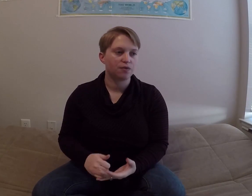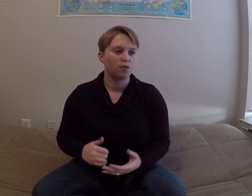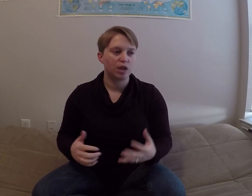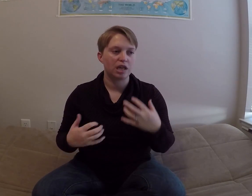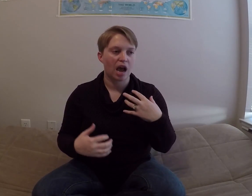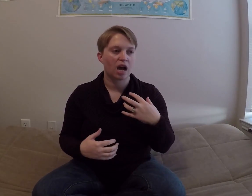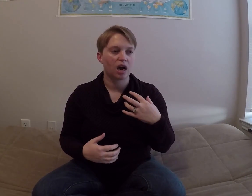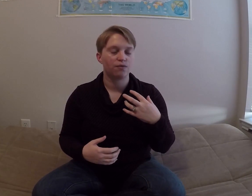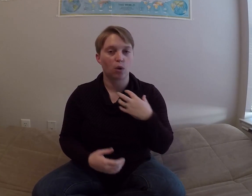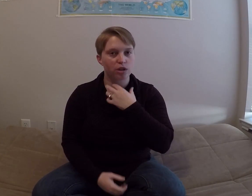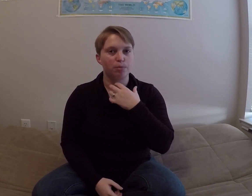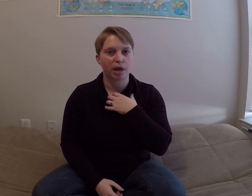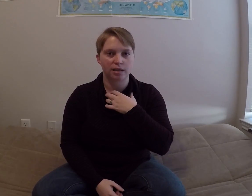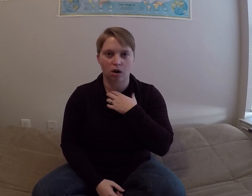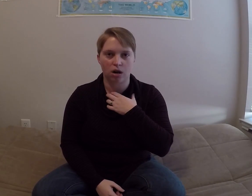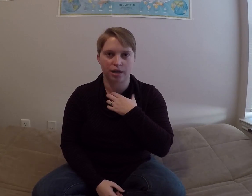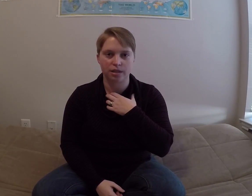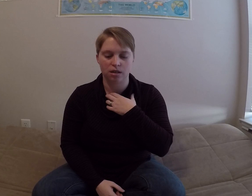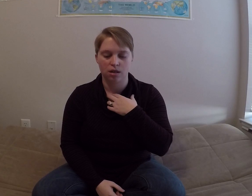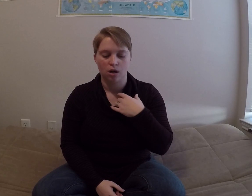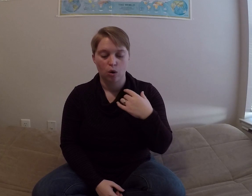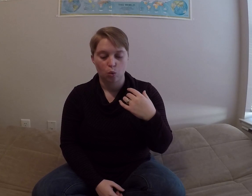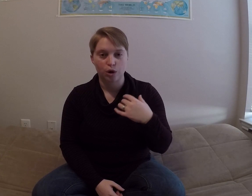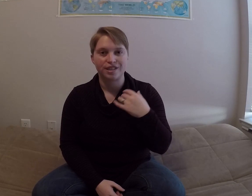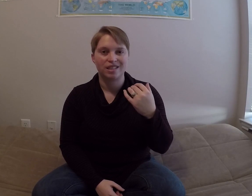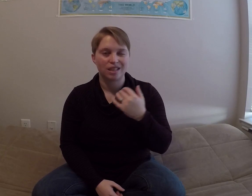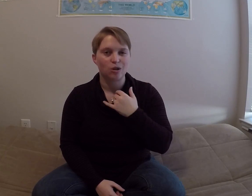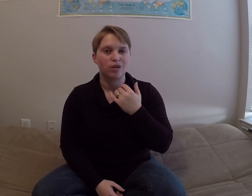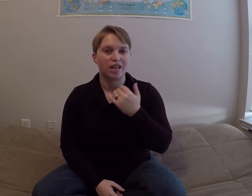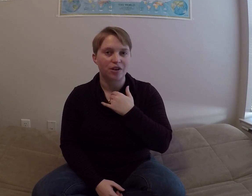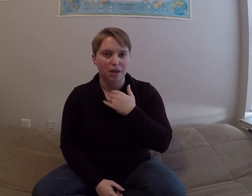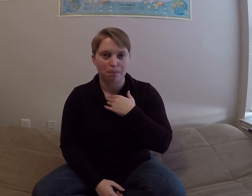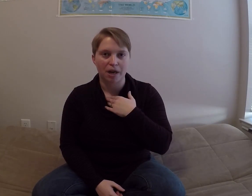Even if we have Cochlear Implant on, we’re still hearing impaired.